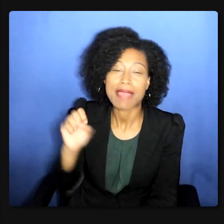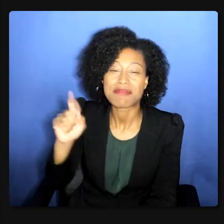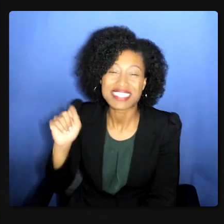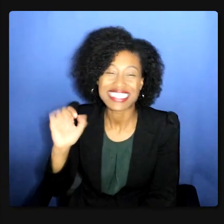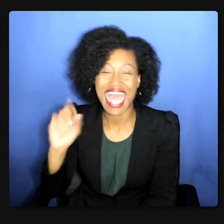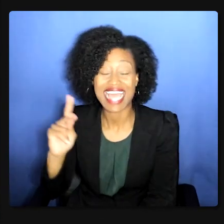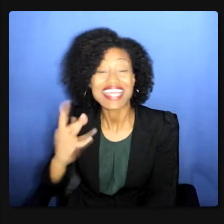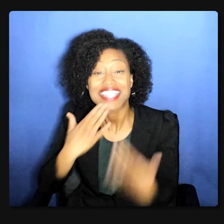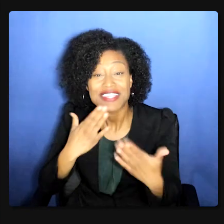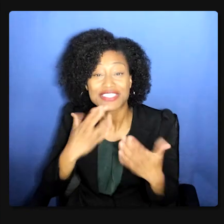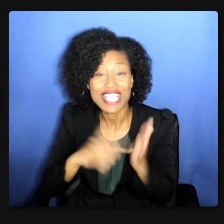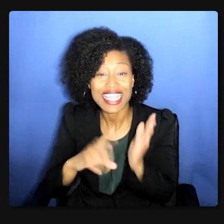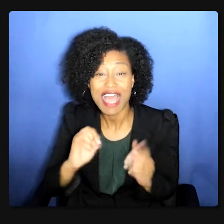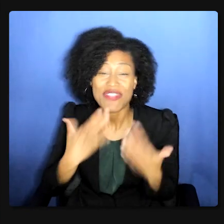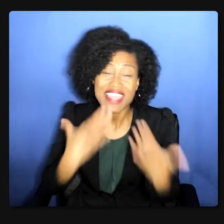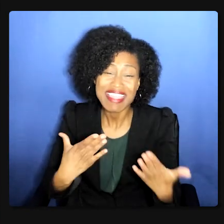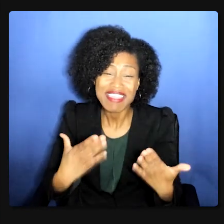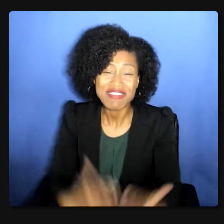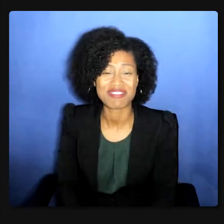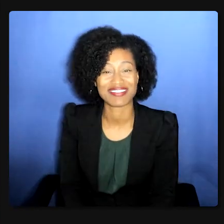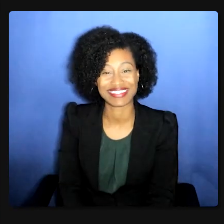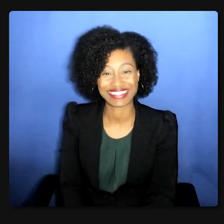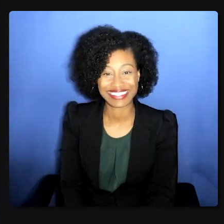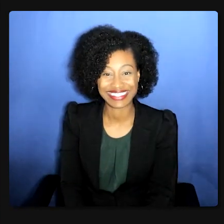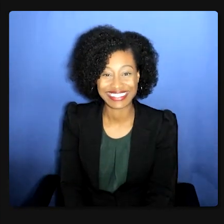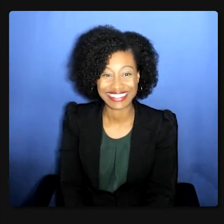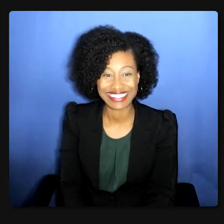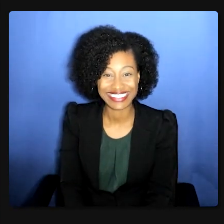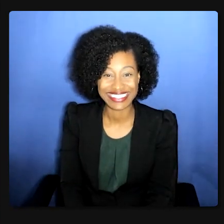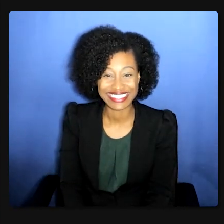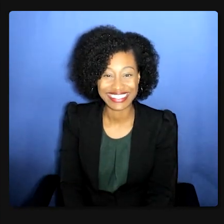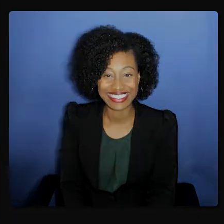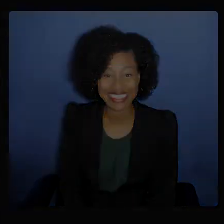all the great talks on the same channel. Bye. Thank you. Thank you.